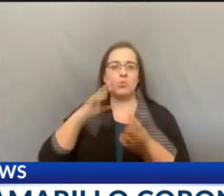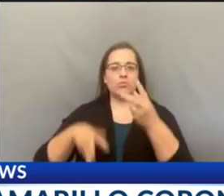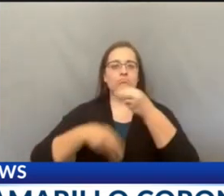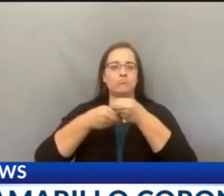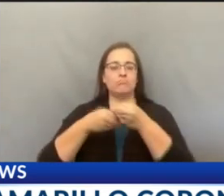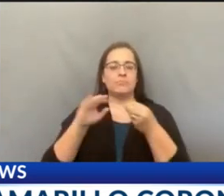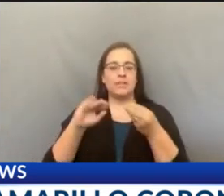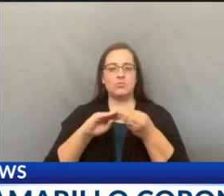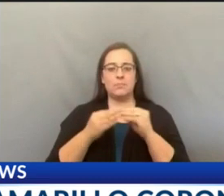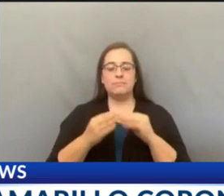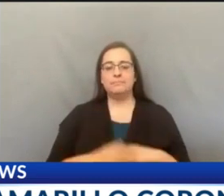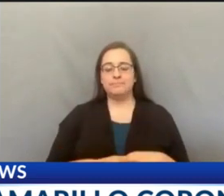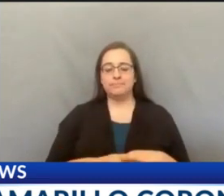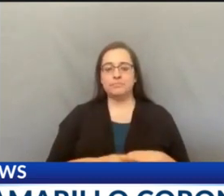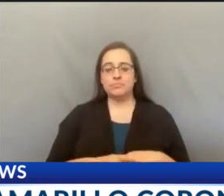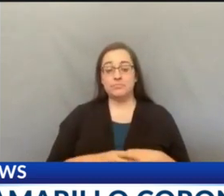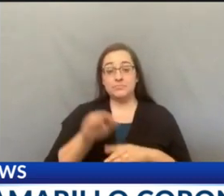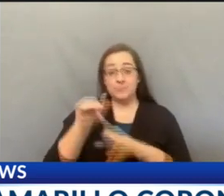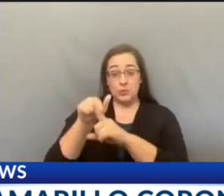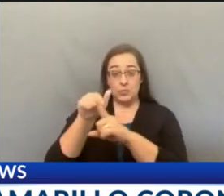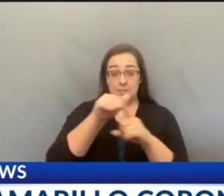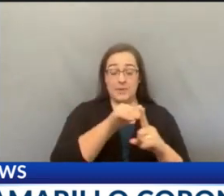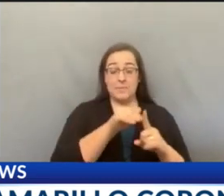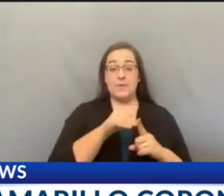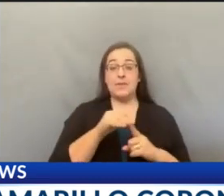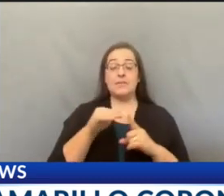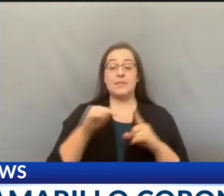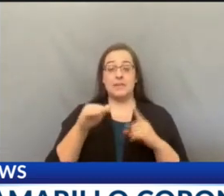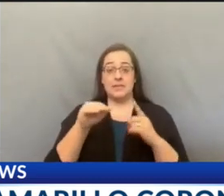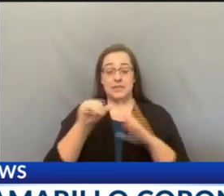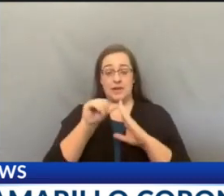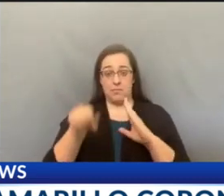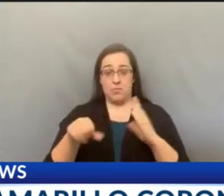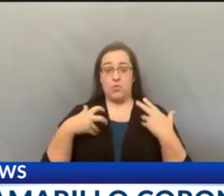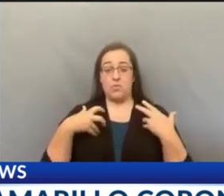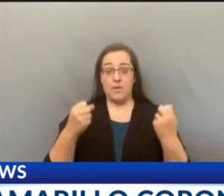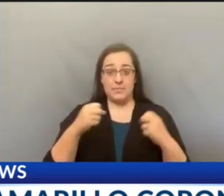WILL APPEAR ON OUR REPORT CARD JUST LIKE ALL OF THE OTHER TEST RESULTS WE HAVE HAD REPORTED TO